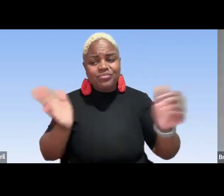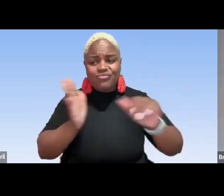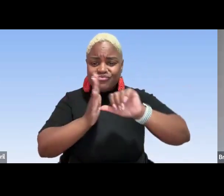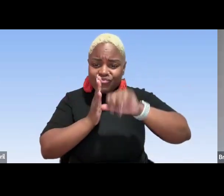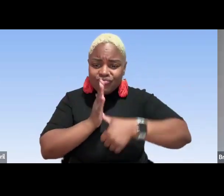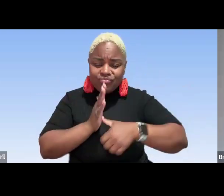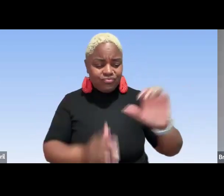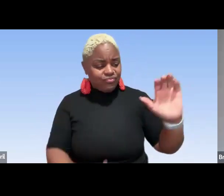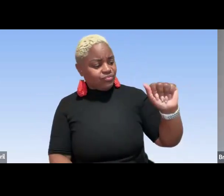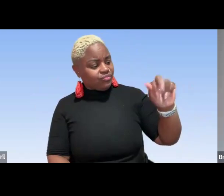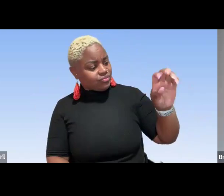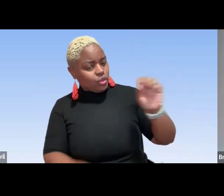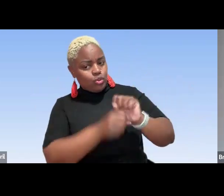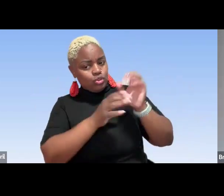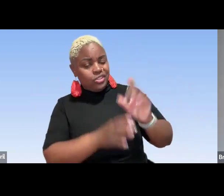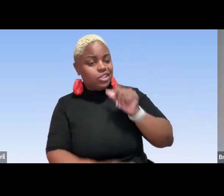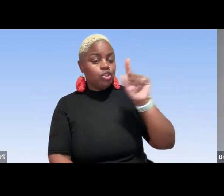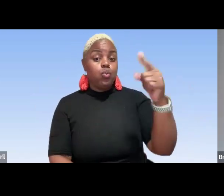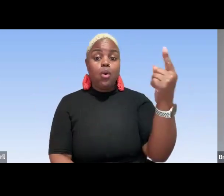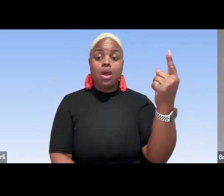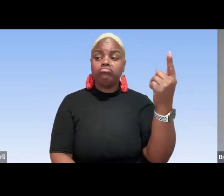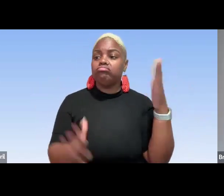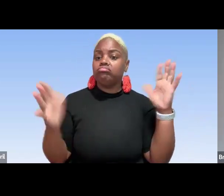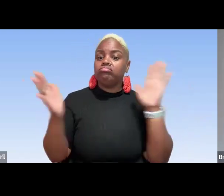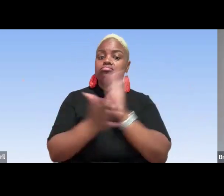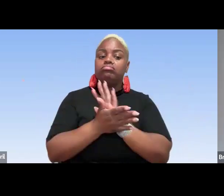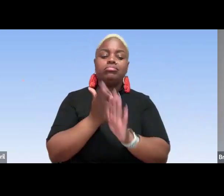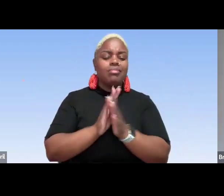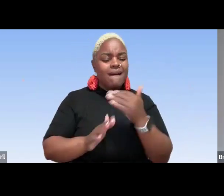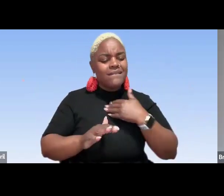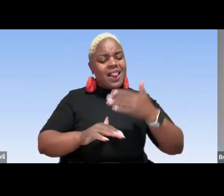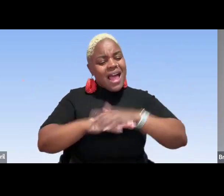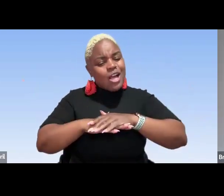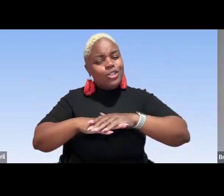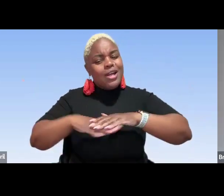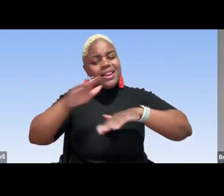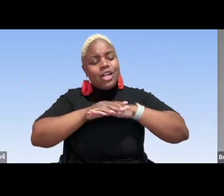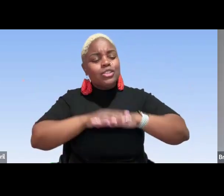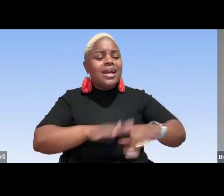It's always shaped by the layers of our identities, of our histories, and the systems of power that